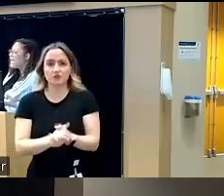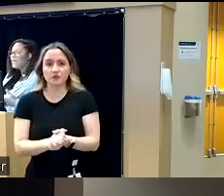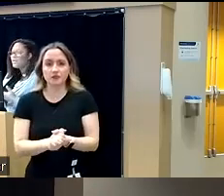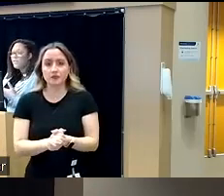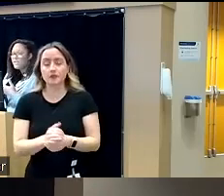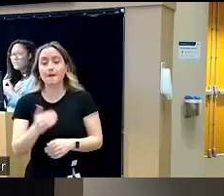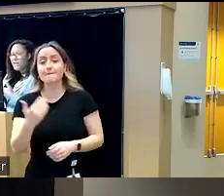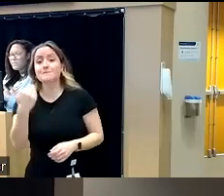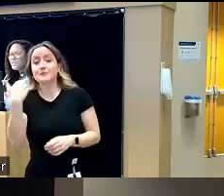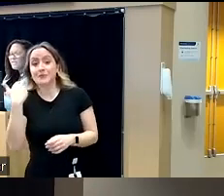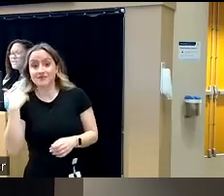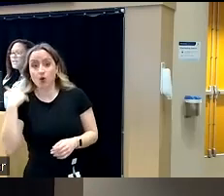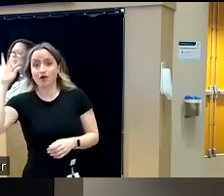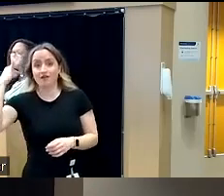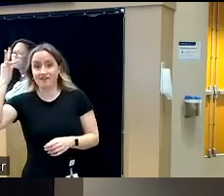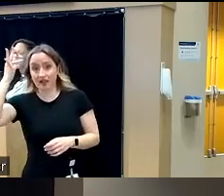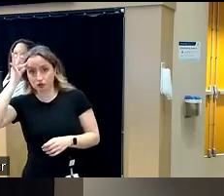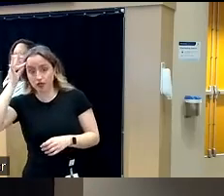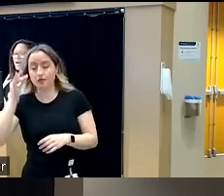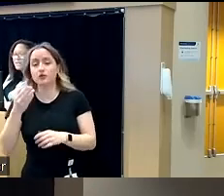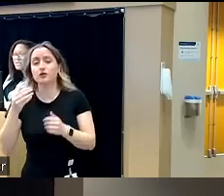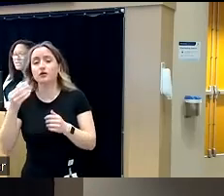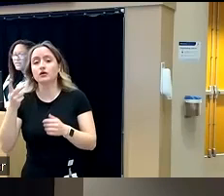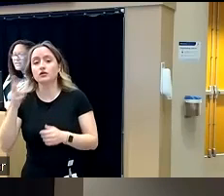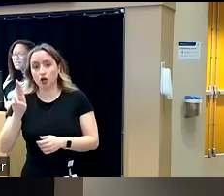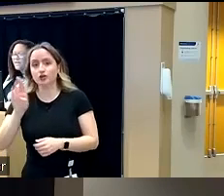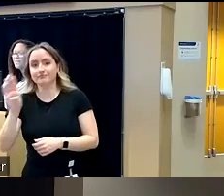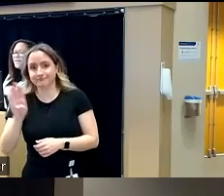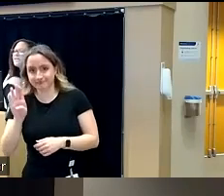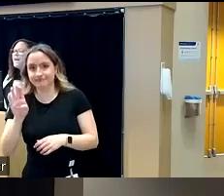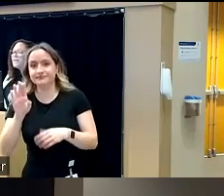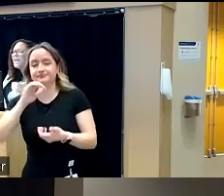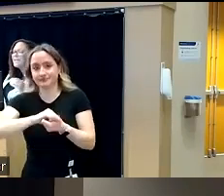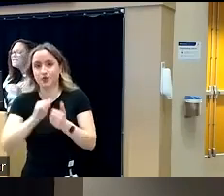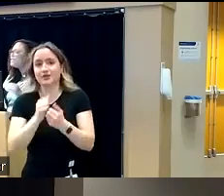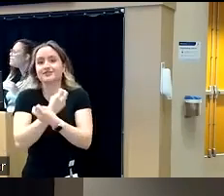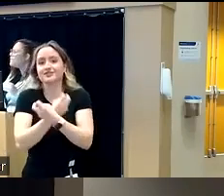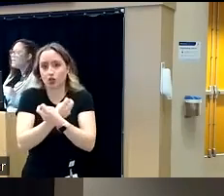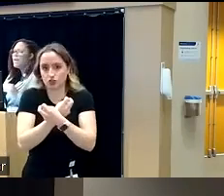Psychiatry Fellowship Dr bashevitz collaborated with toxicology service to develop a non-acgme